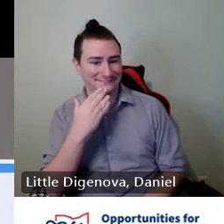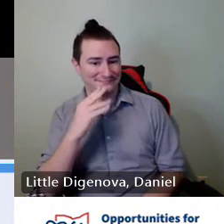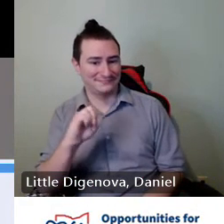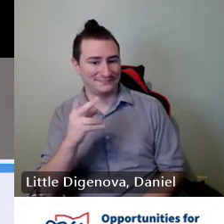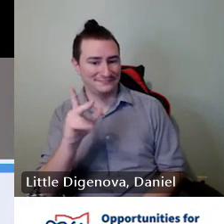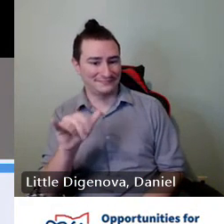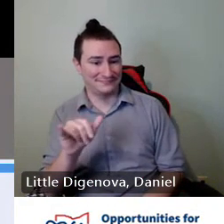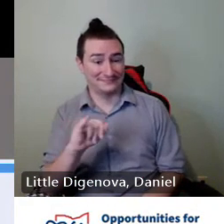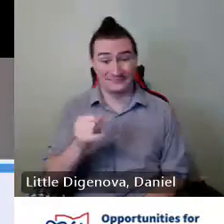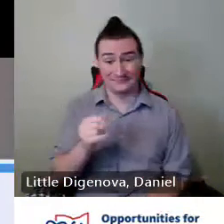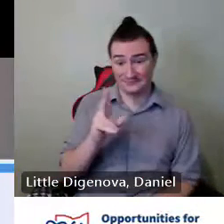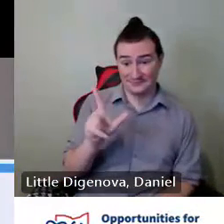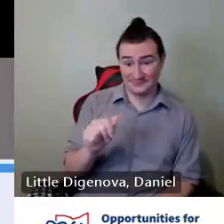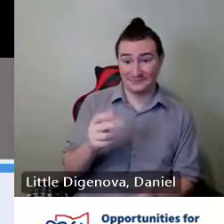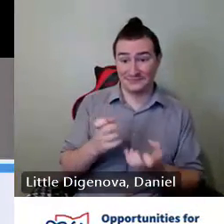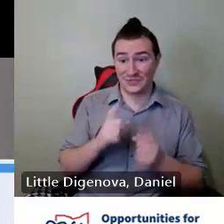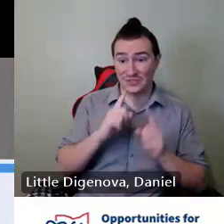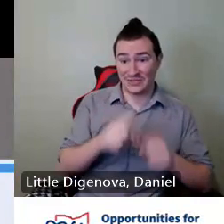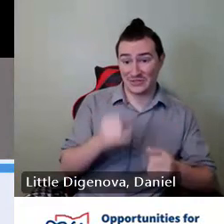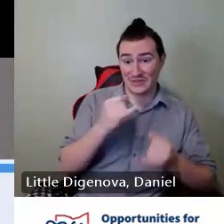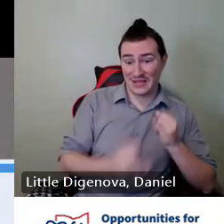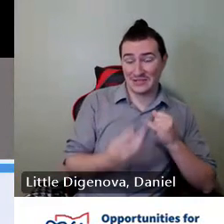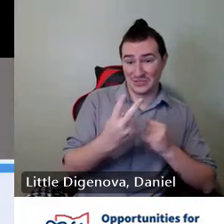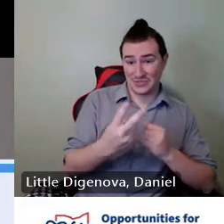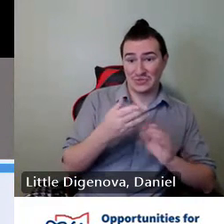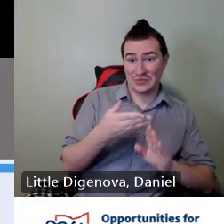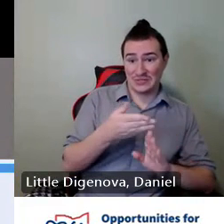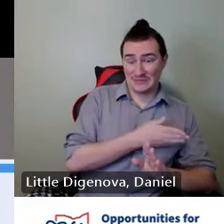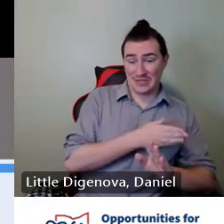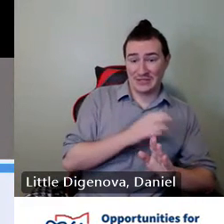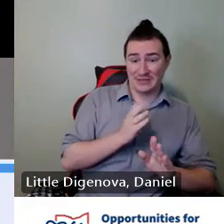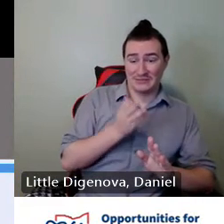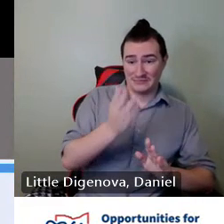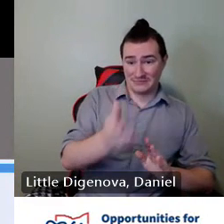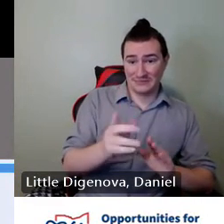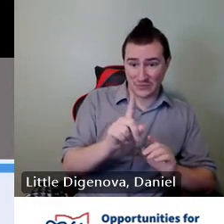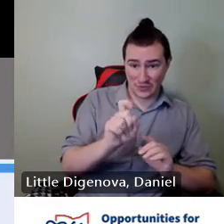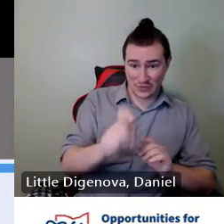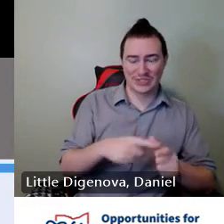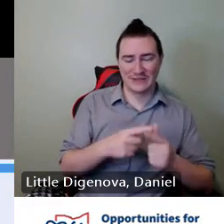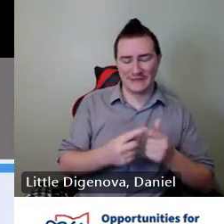questions and then we can scan back through the chat to address any that we may have missed in that first break or new ones?